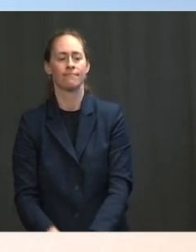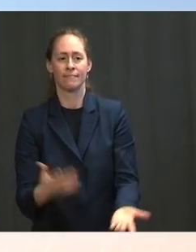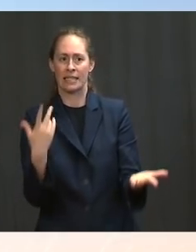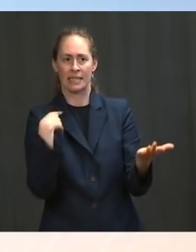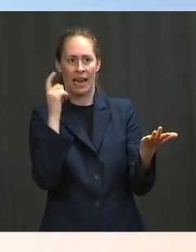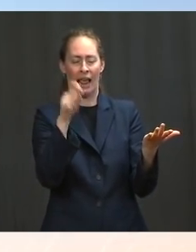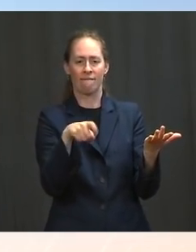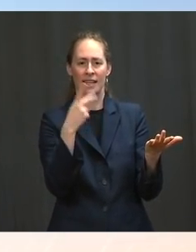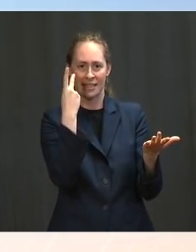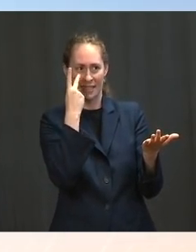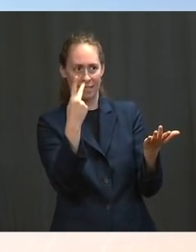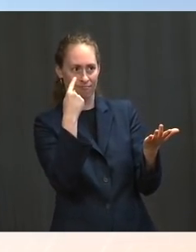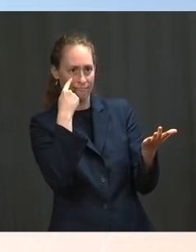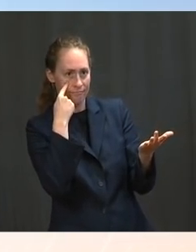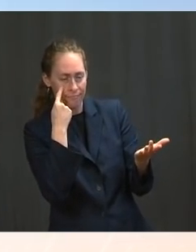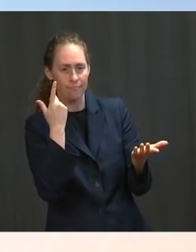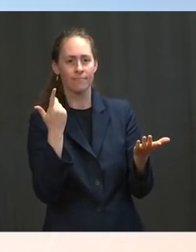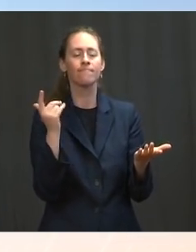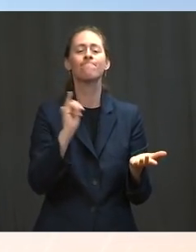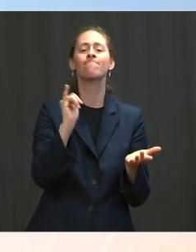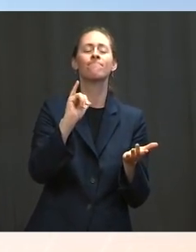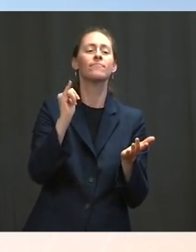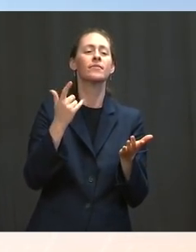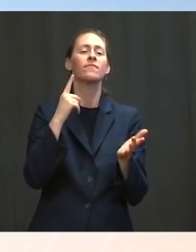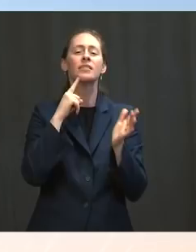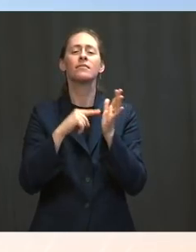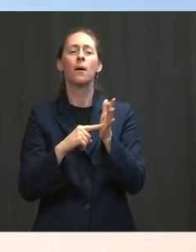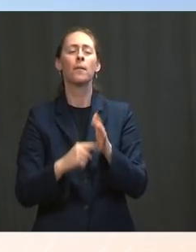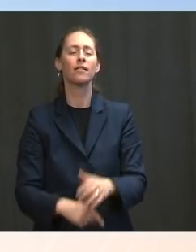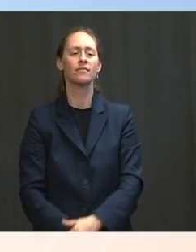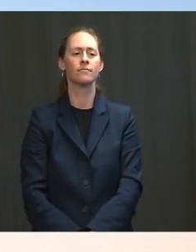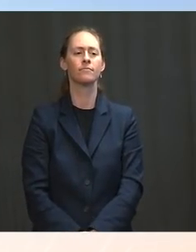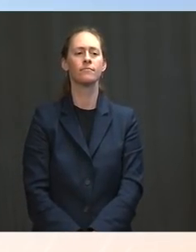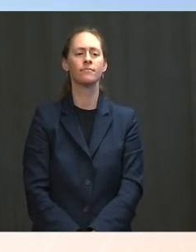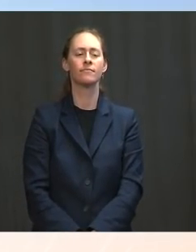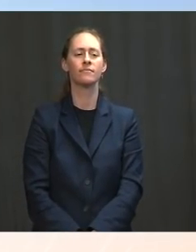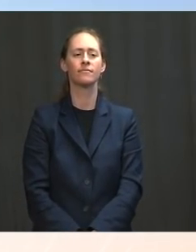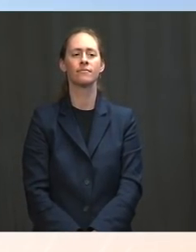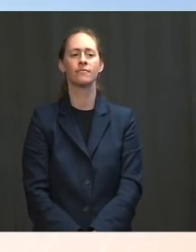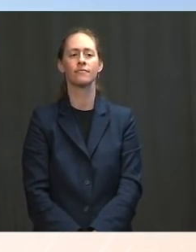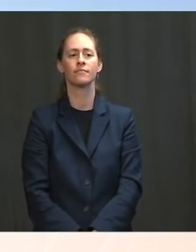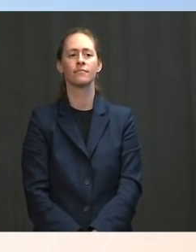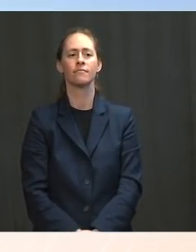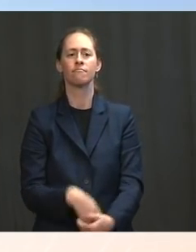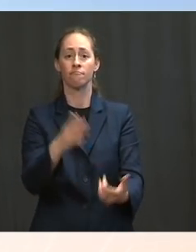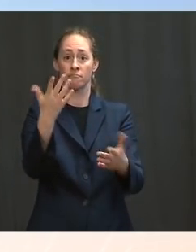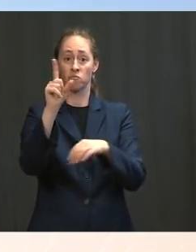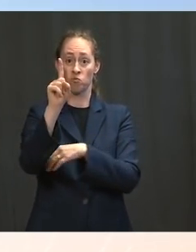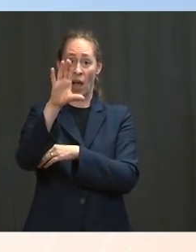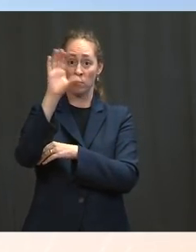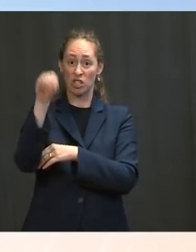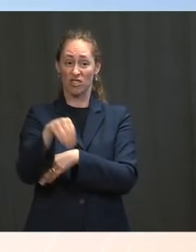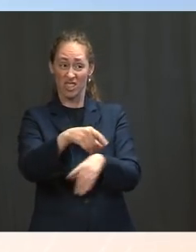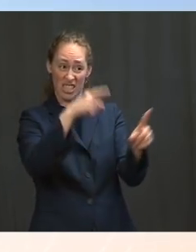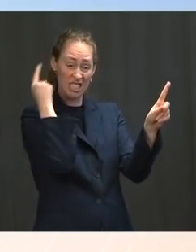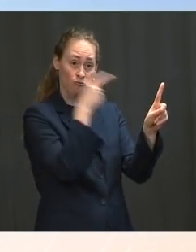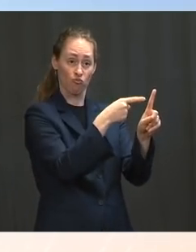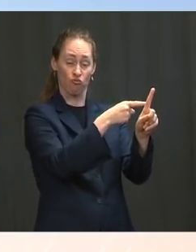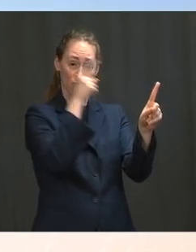attack from likely criminal actors. Again, it hasn't been fully attributed yet, so we're getting a little bit ahead, which I certainly understand, of where things stand.